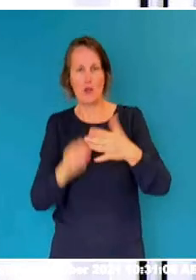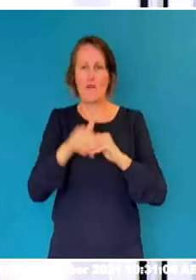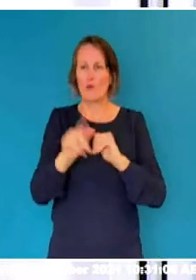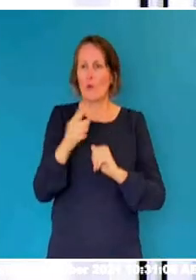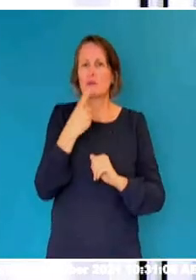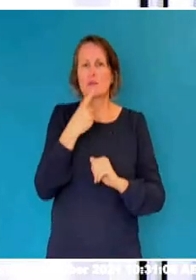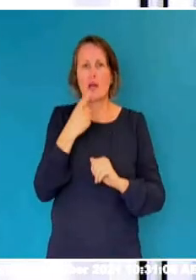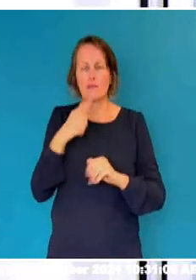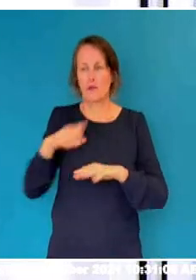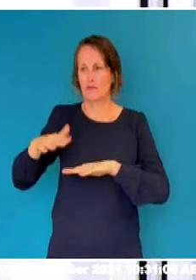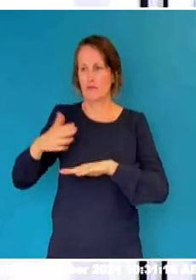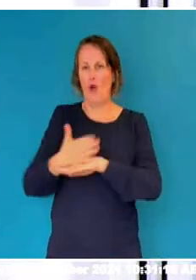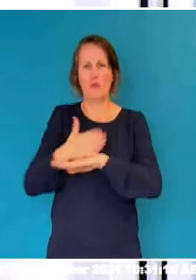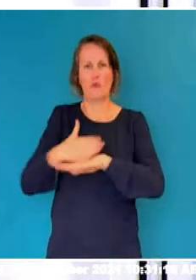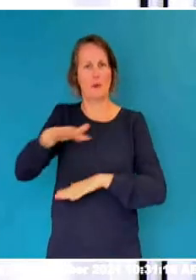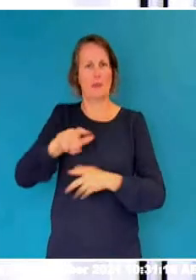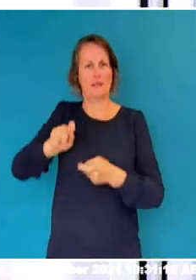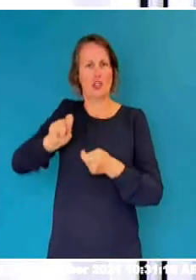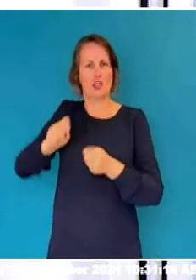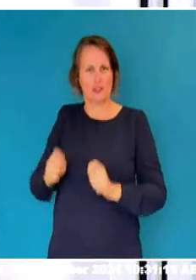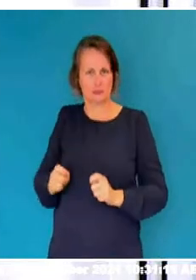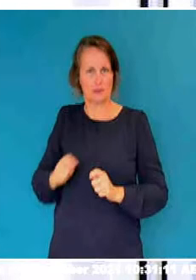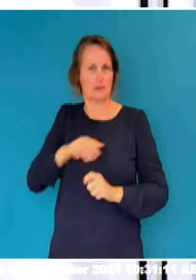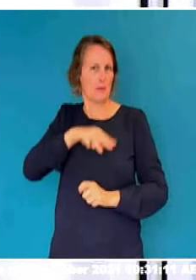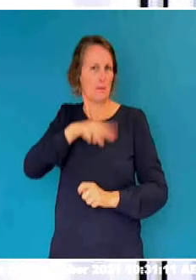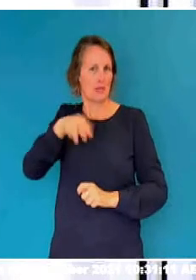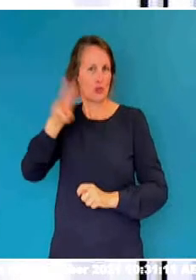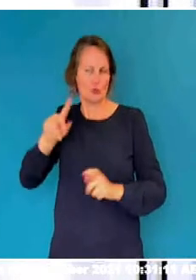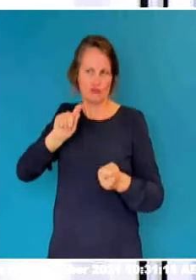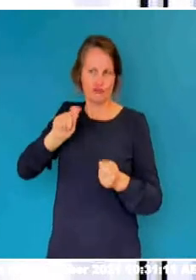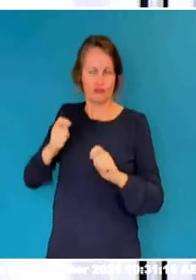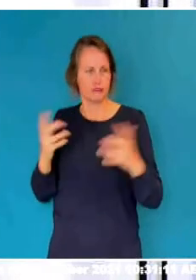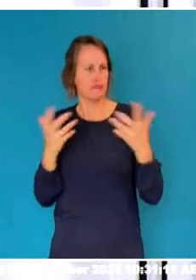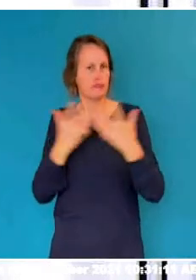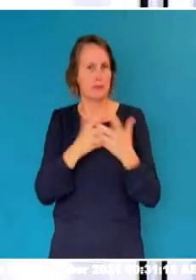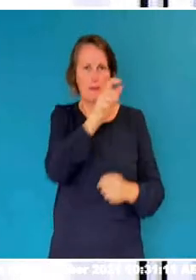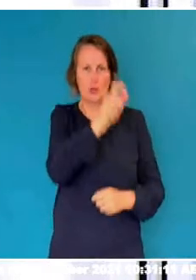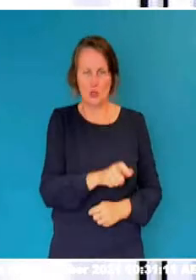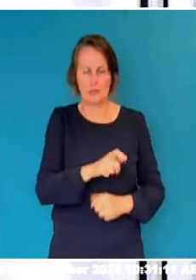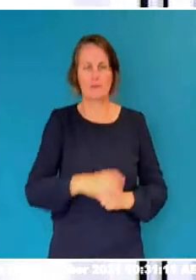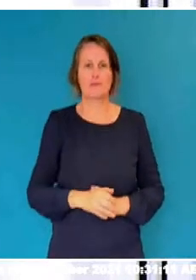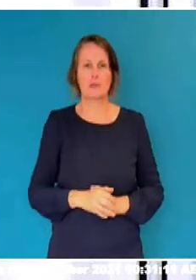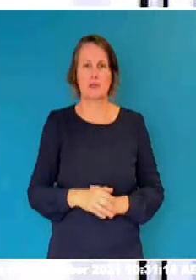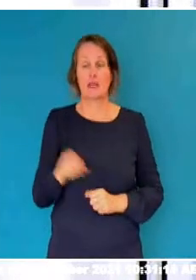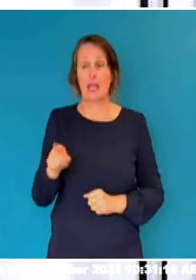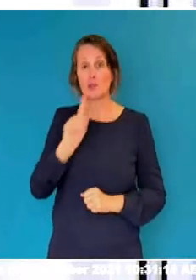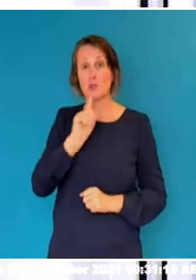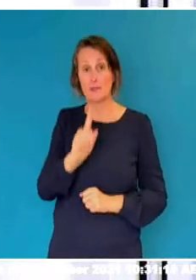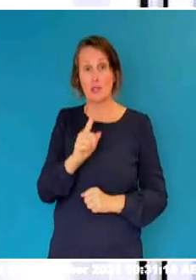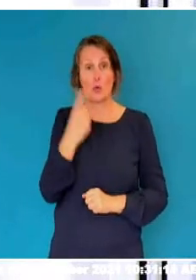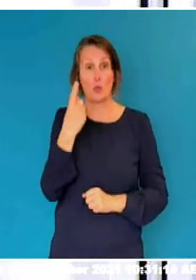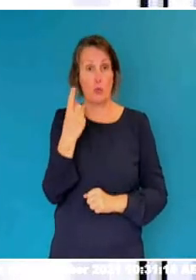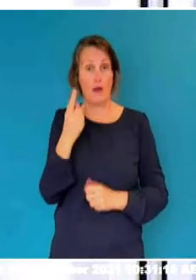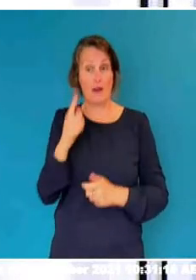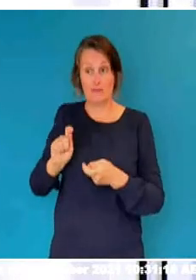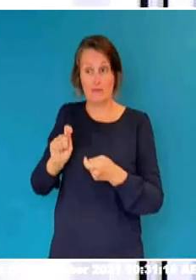adjustments that McDonald's has been asked to make. You note that one of those involved no cost.